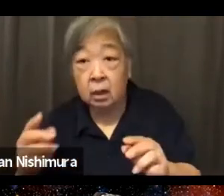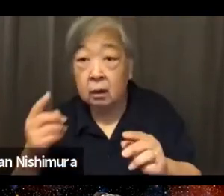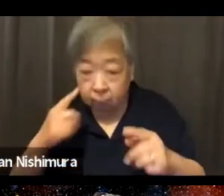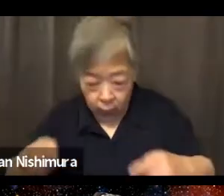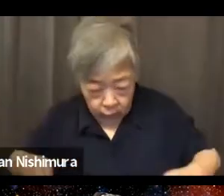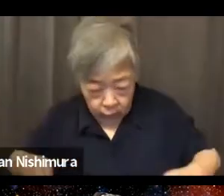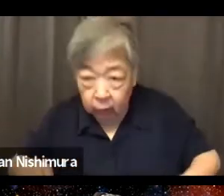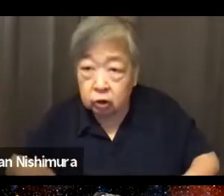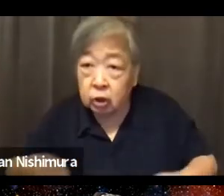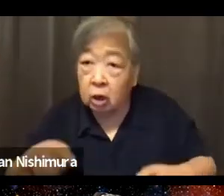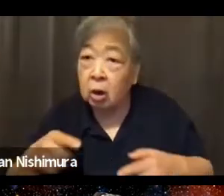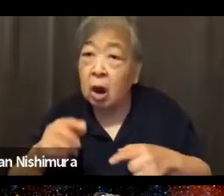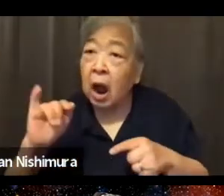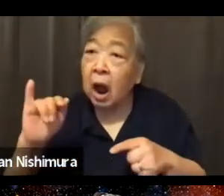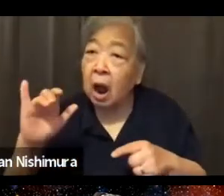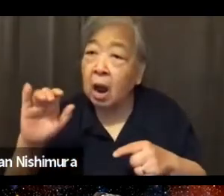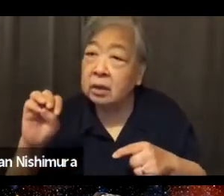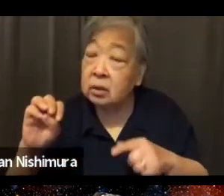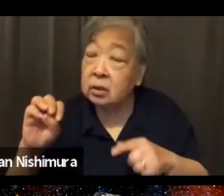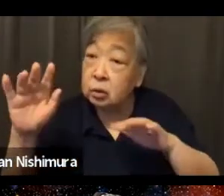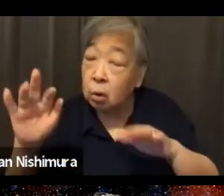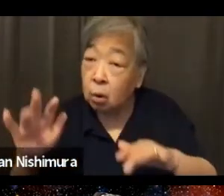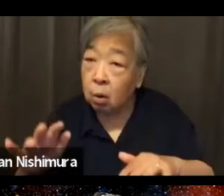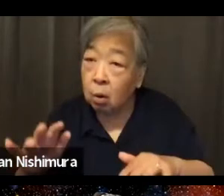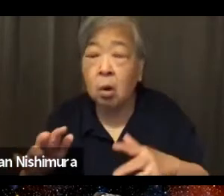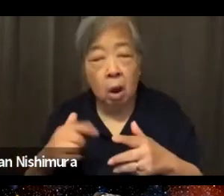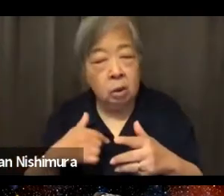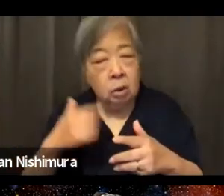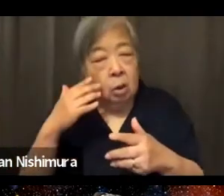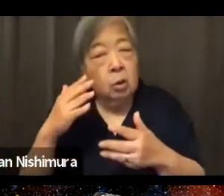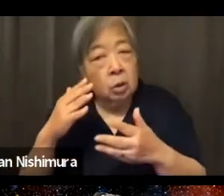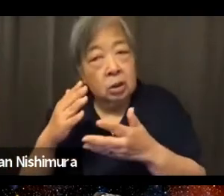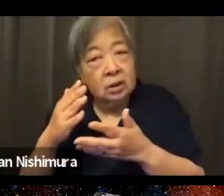I know we've had students whose wheelchairs or scooters have been stuck in the ice or